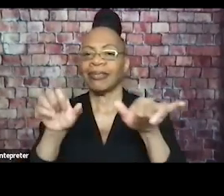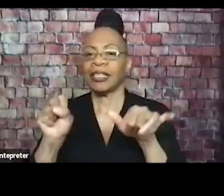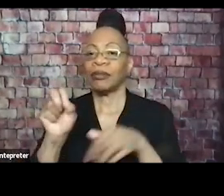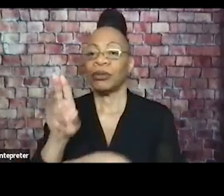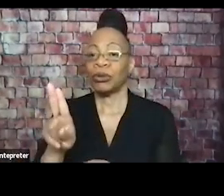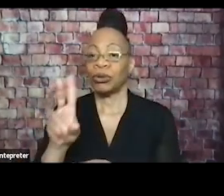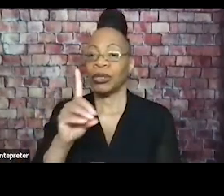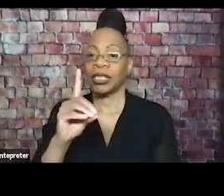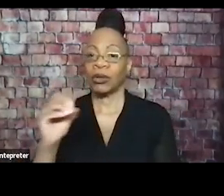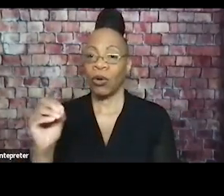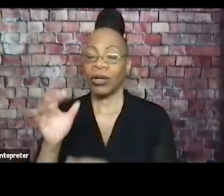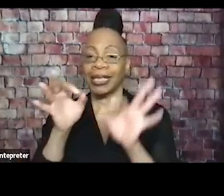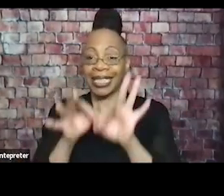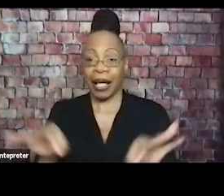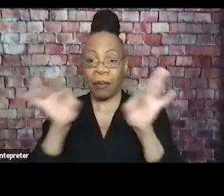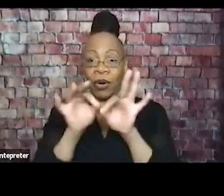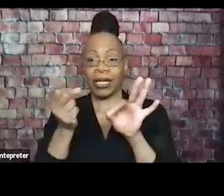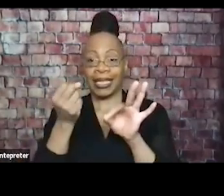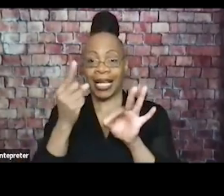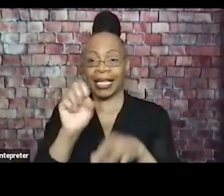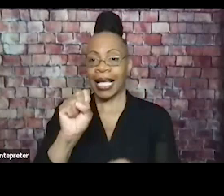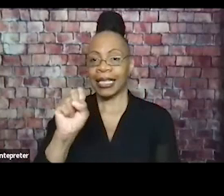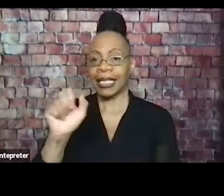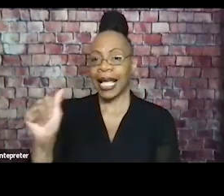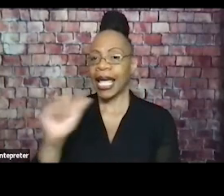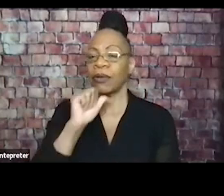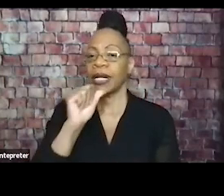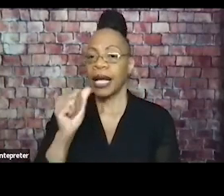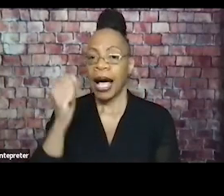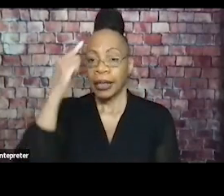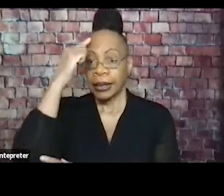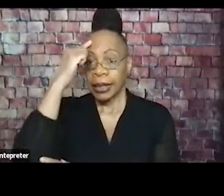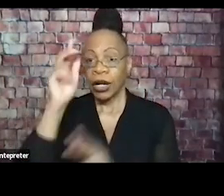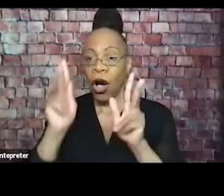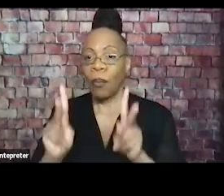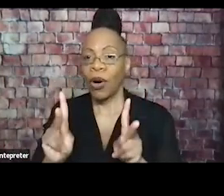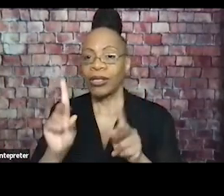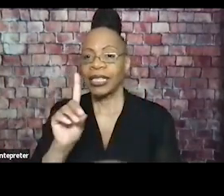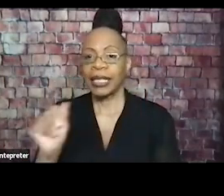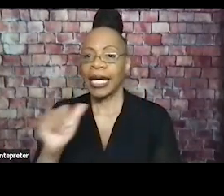that SSA will not consider someone disabled. They will not be eligible for benefits